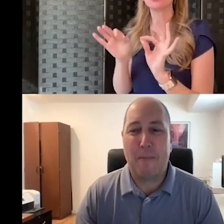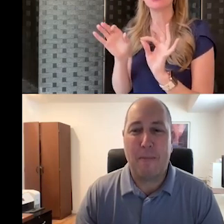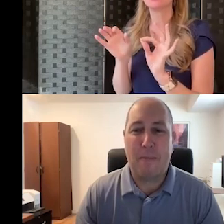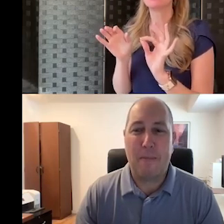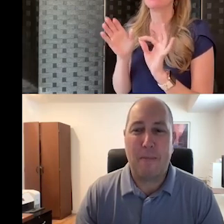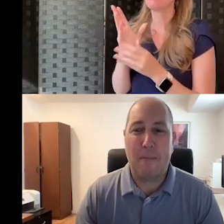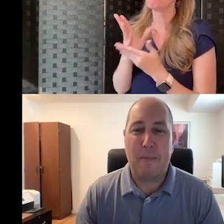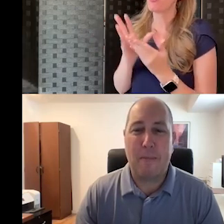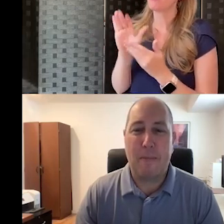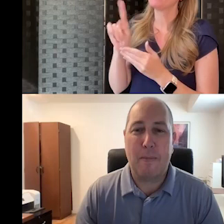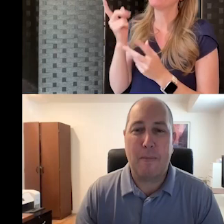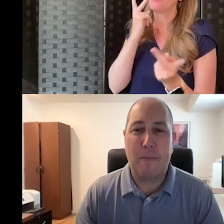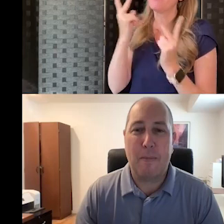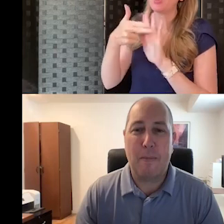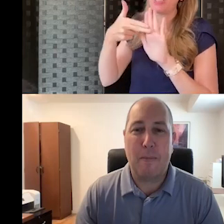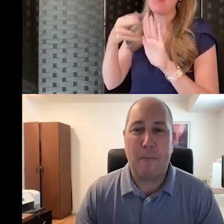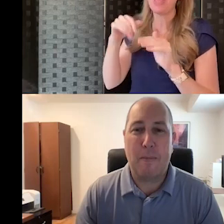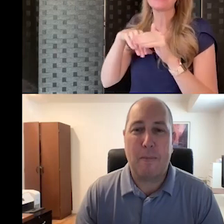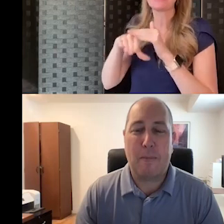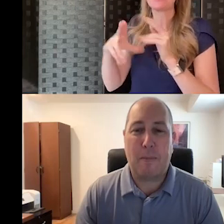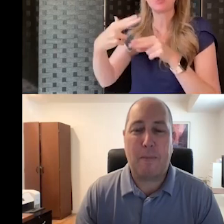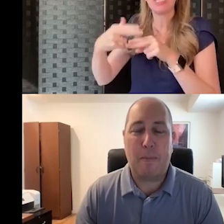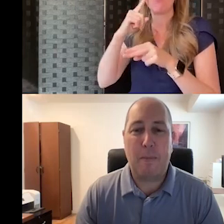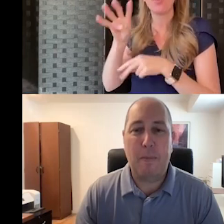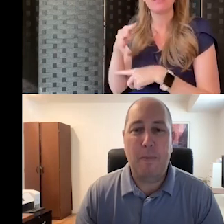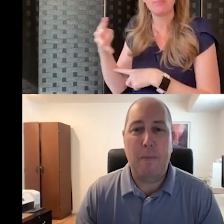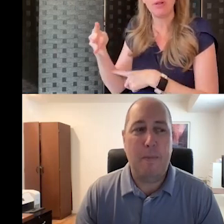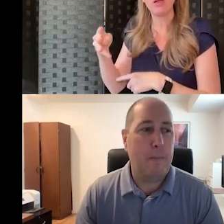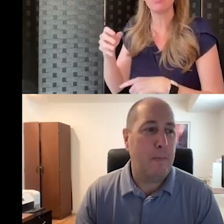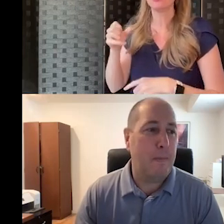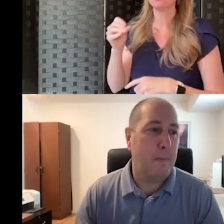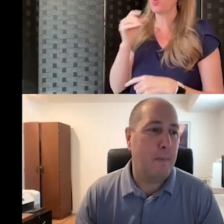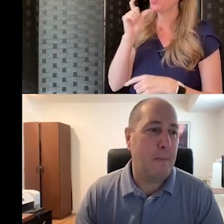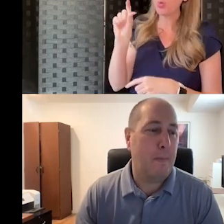visual label and the accessible name for the table. So you don't need it,